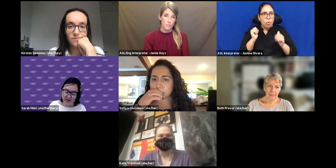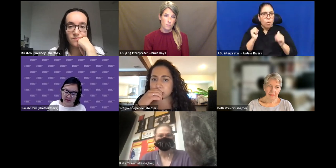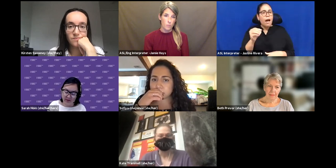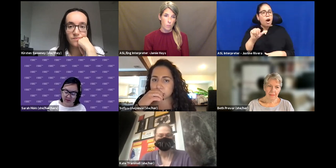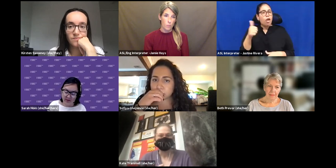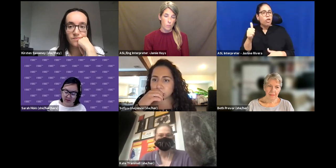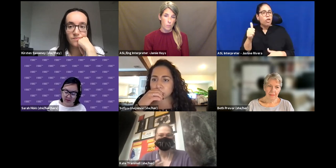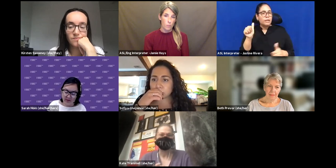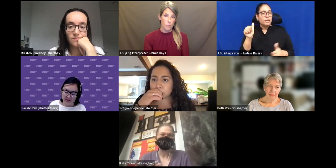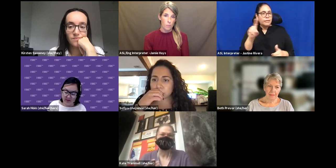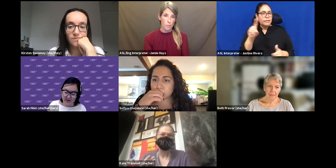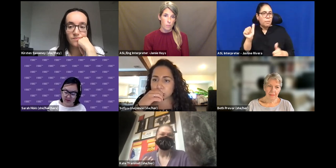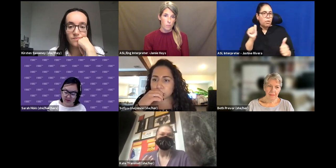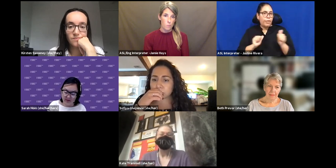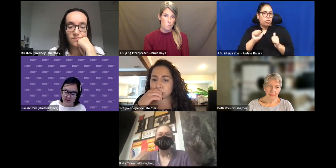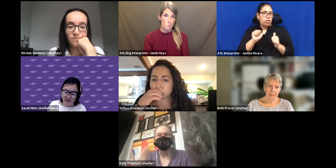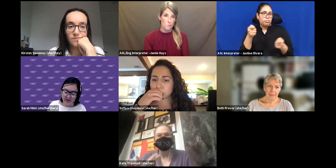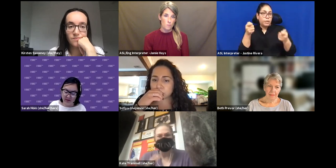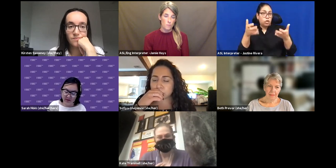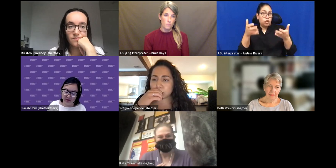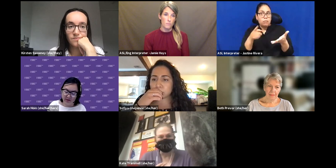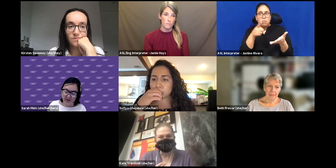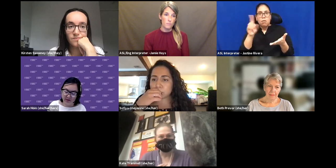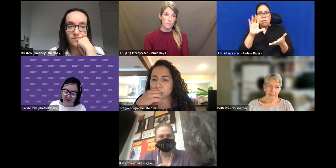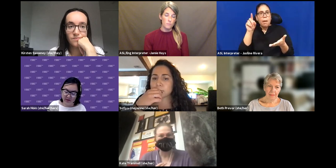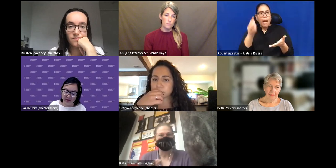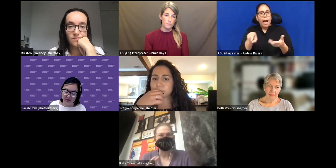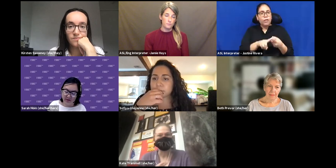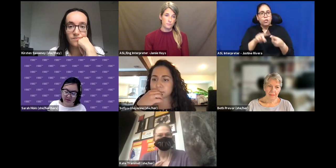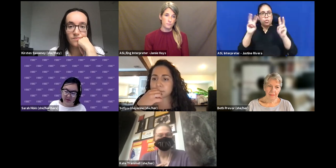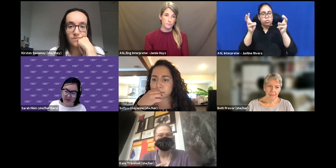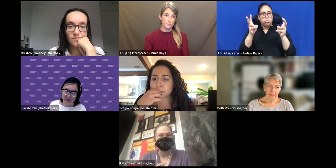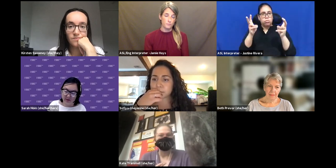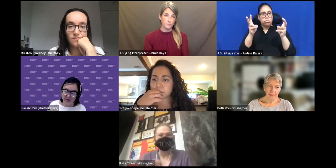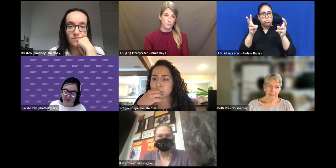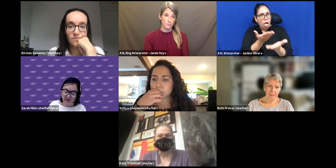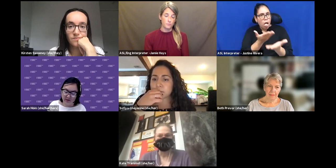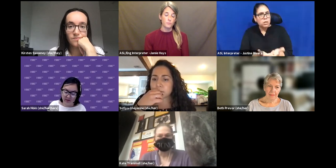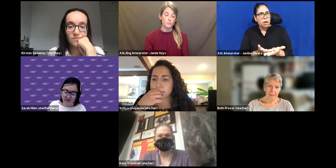for those companies have to validate our purpose in the